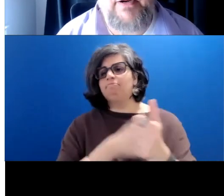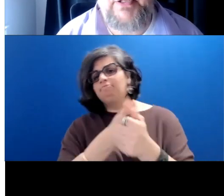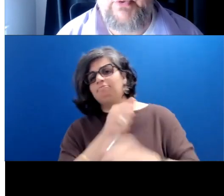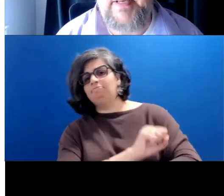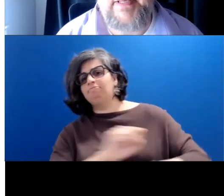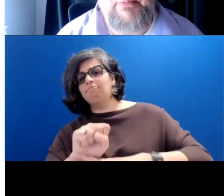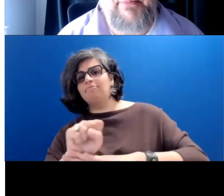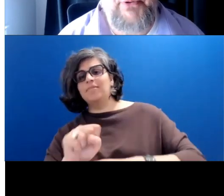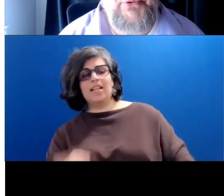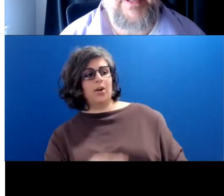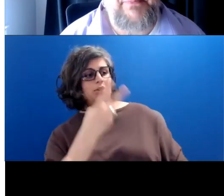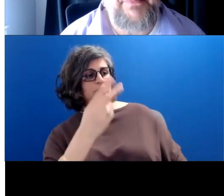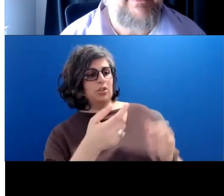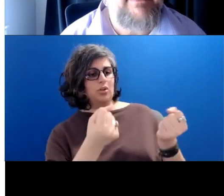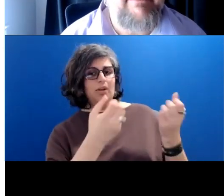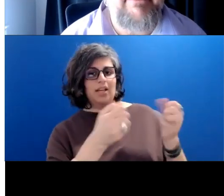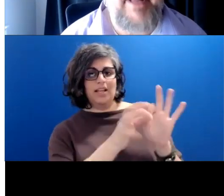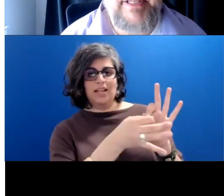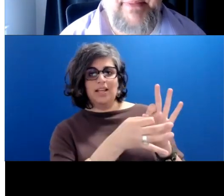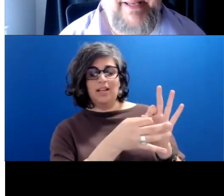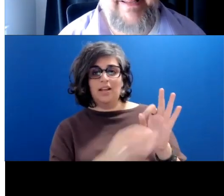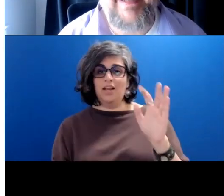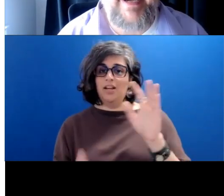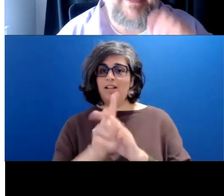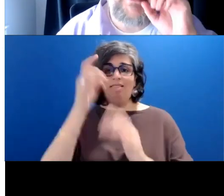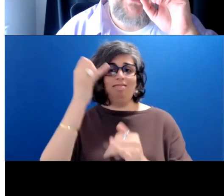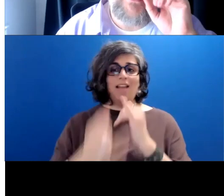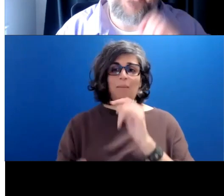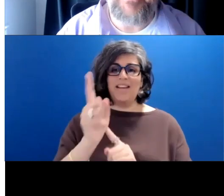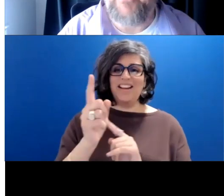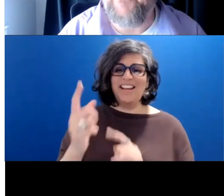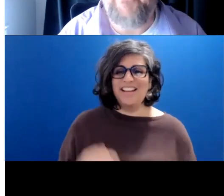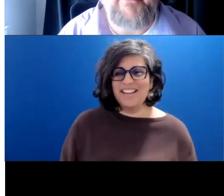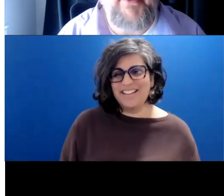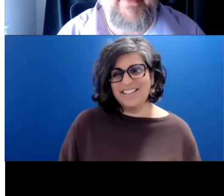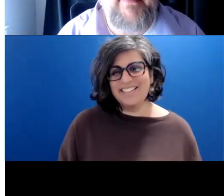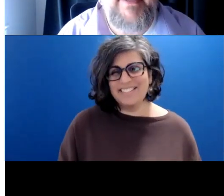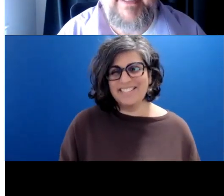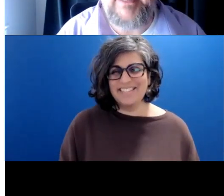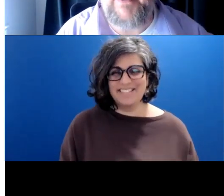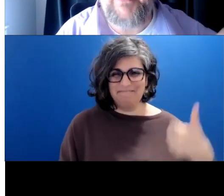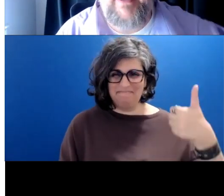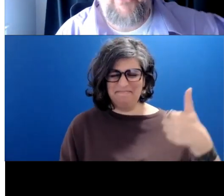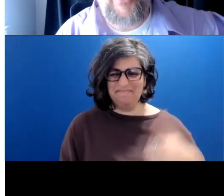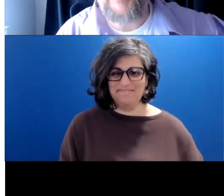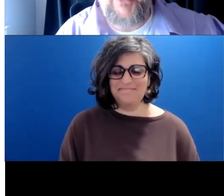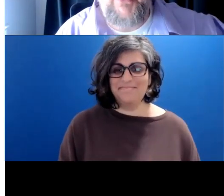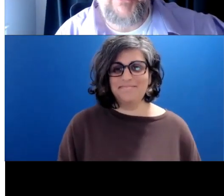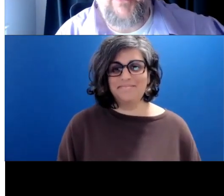and our two ASL people who jumped in last minute. So I'm really grateful for both of them, especially on the West Coast.